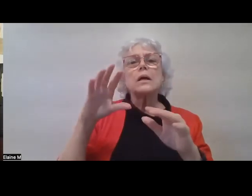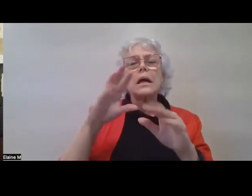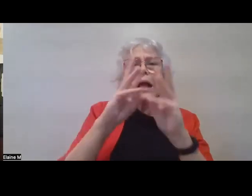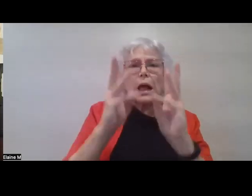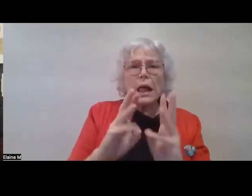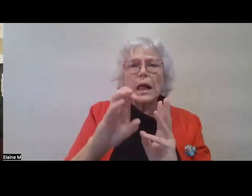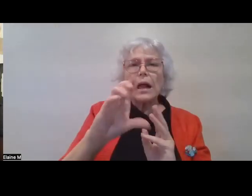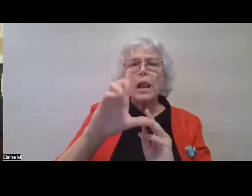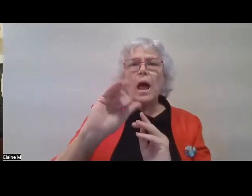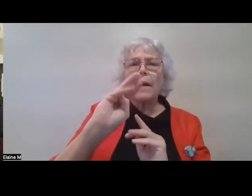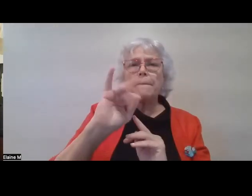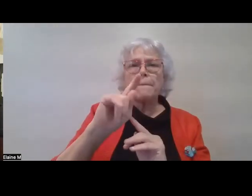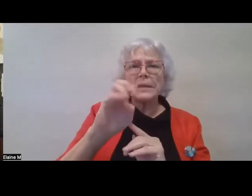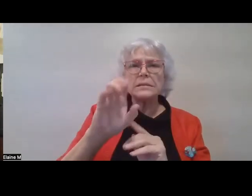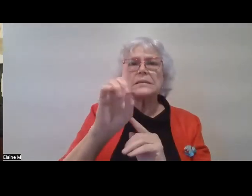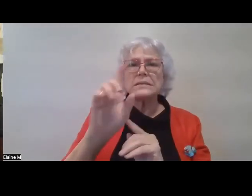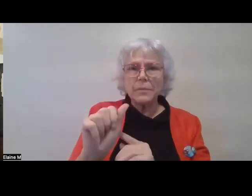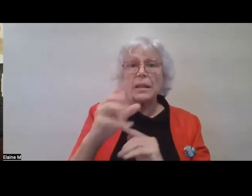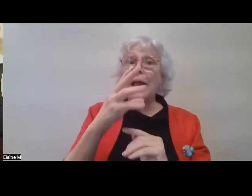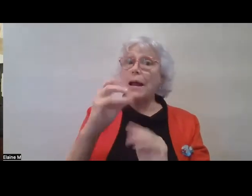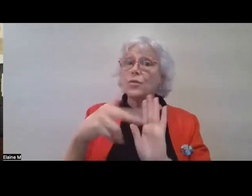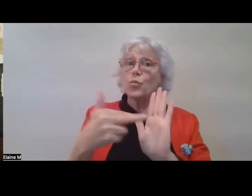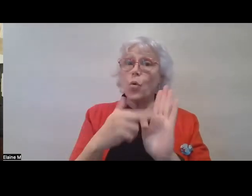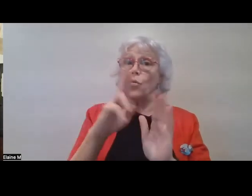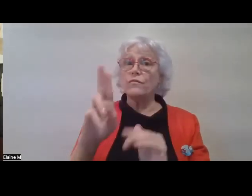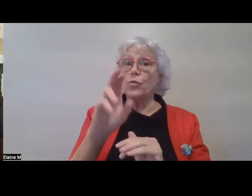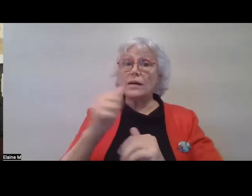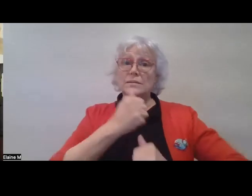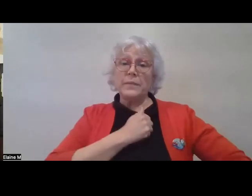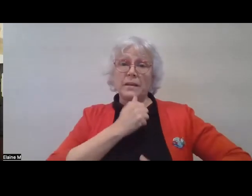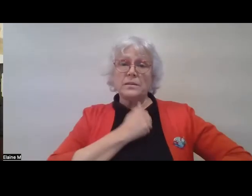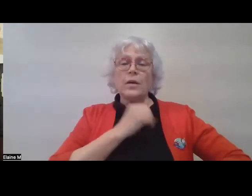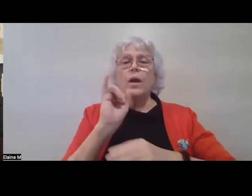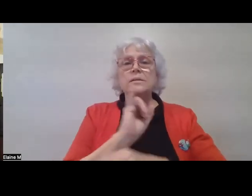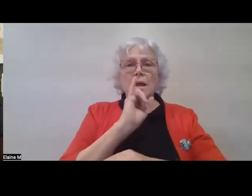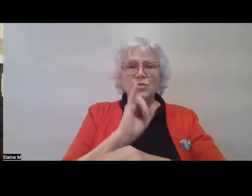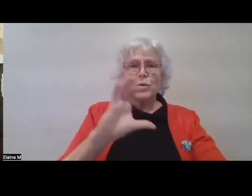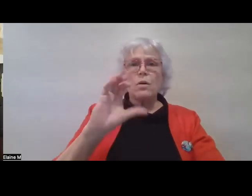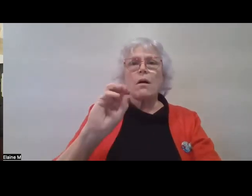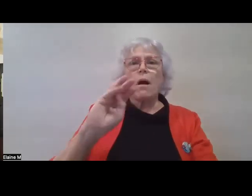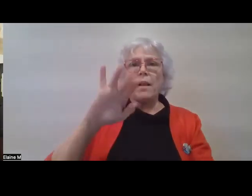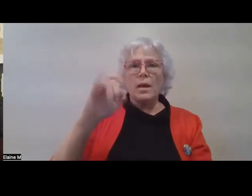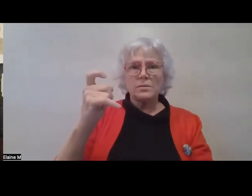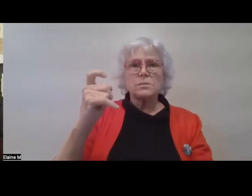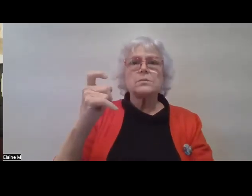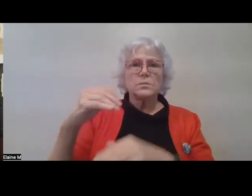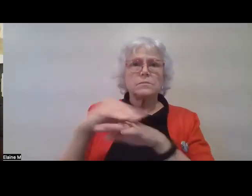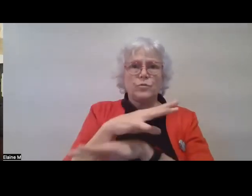and the role the US industrial accomplices had in our communities. This is particularly